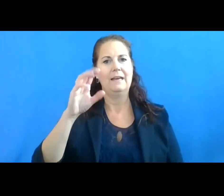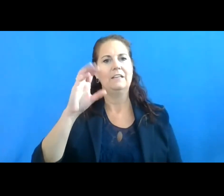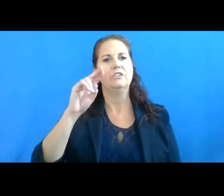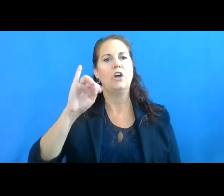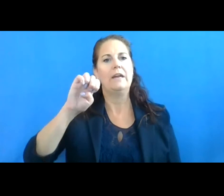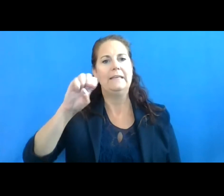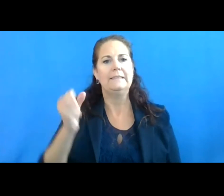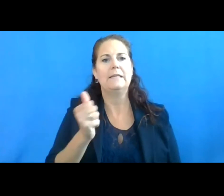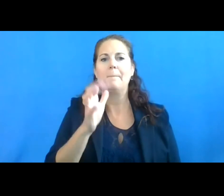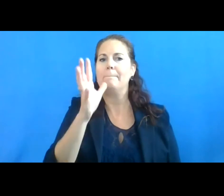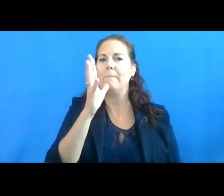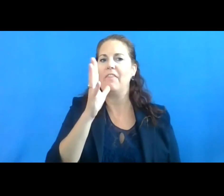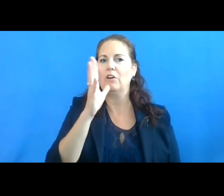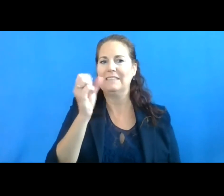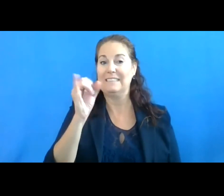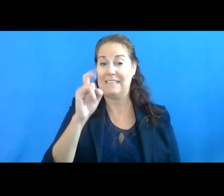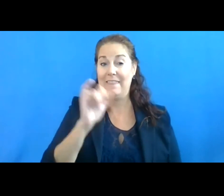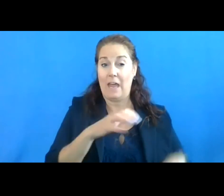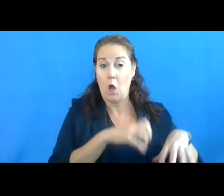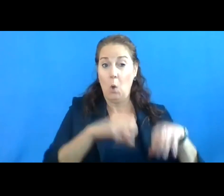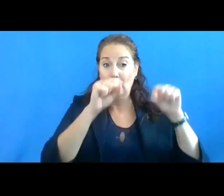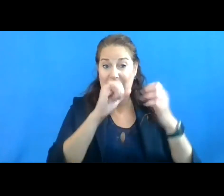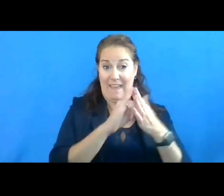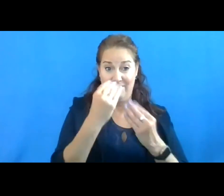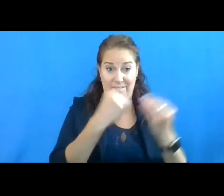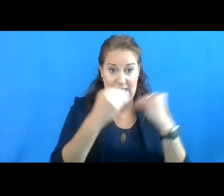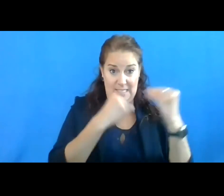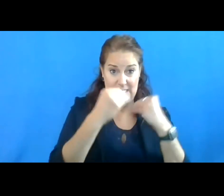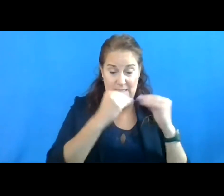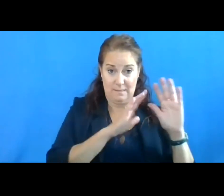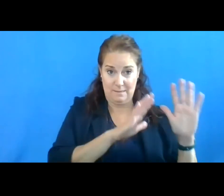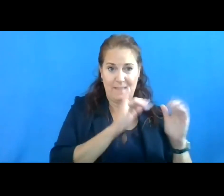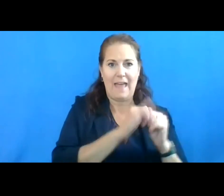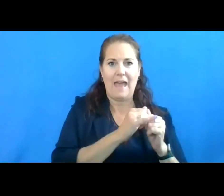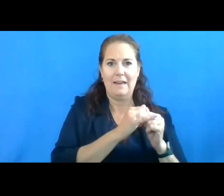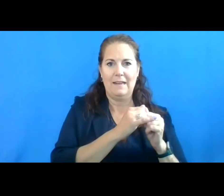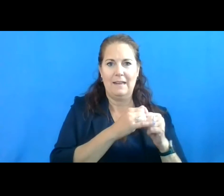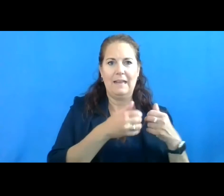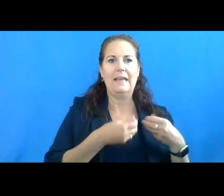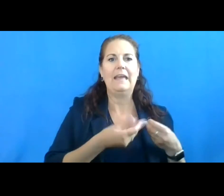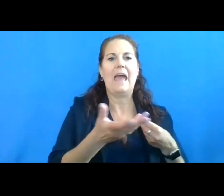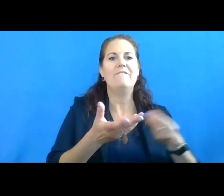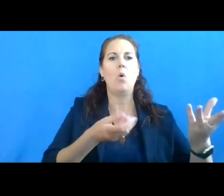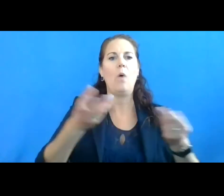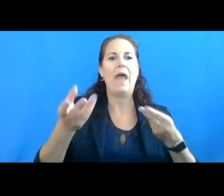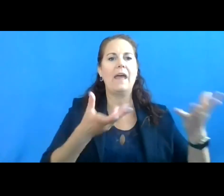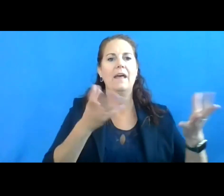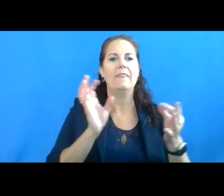side that hosted the feast that gave away the belongings, that gave gifts for all the